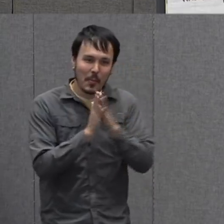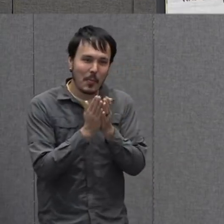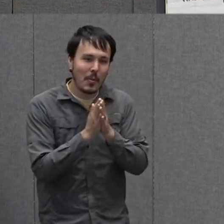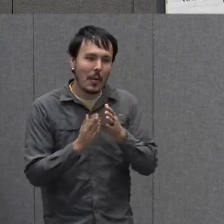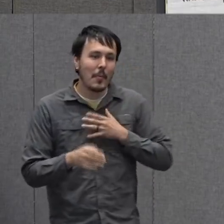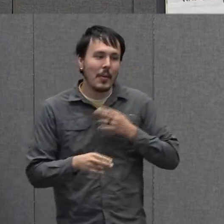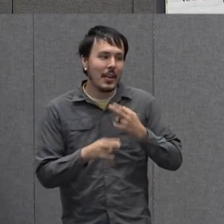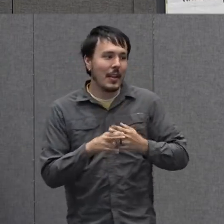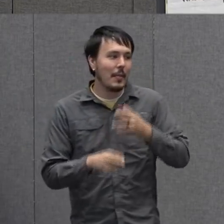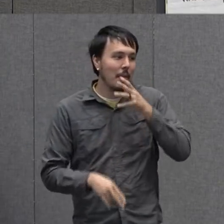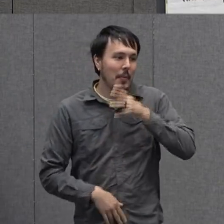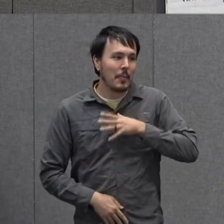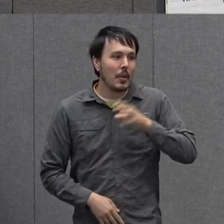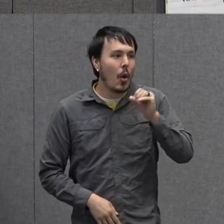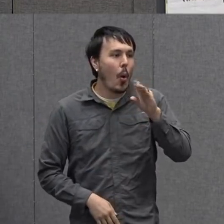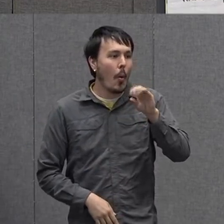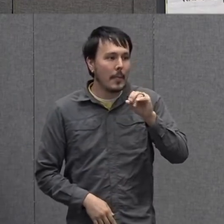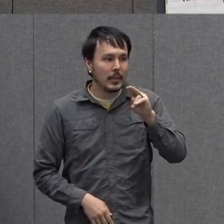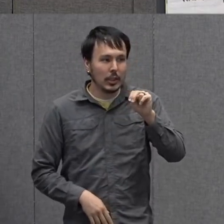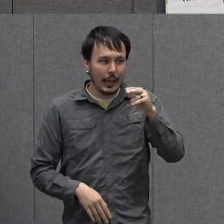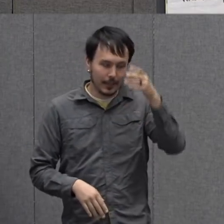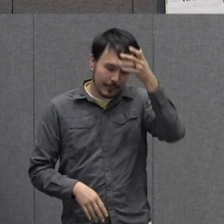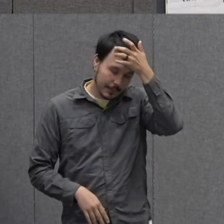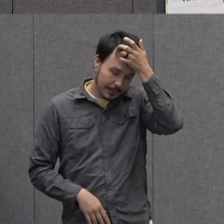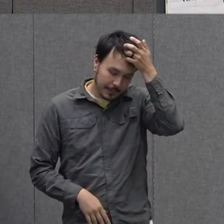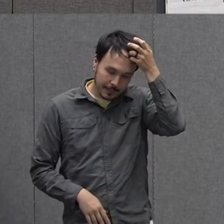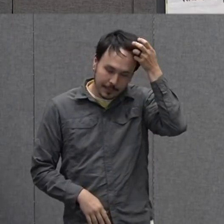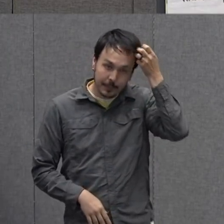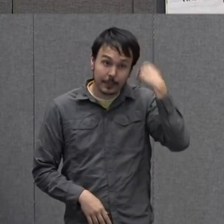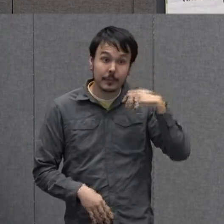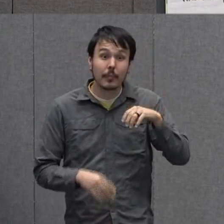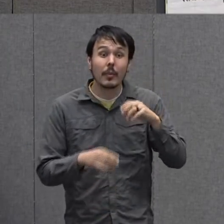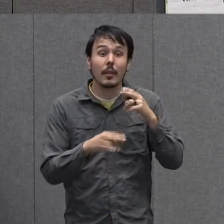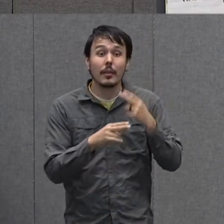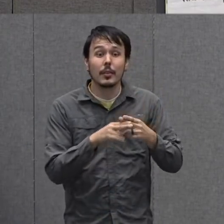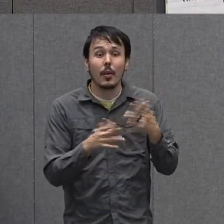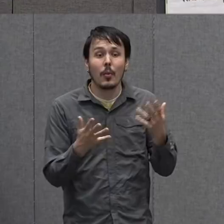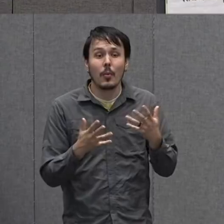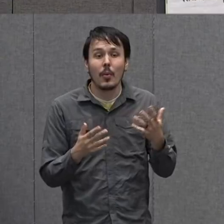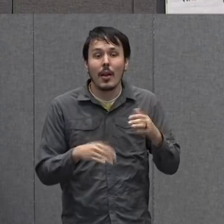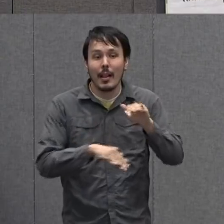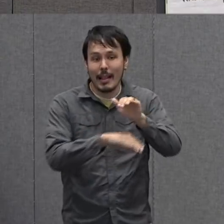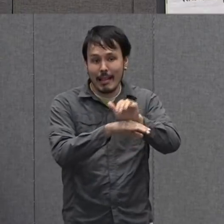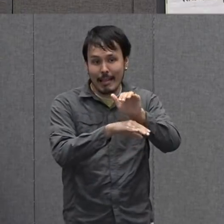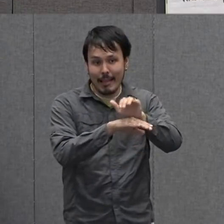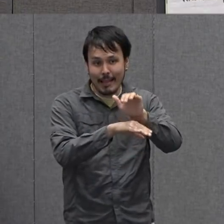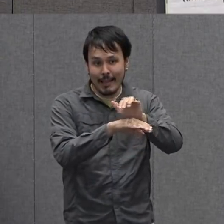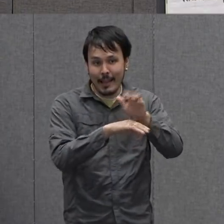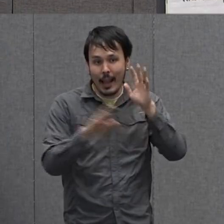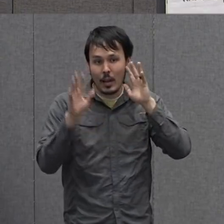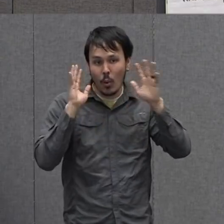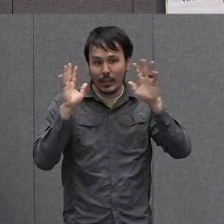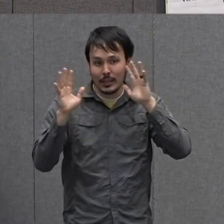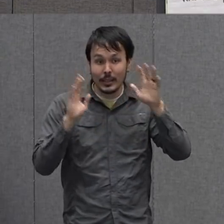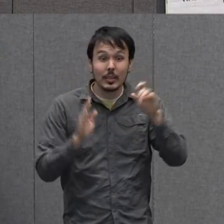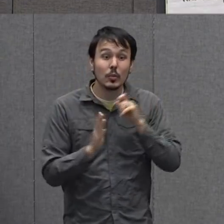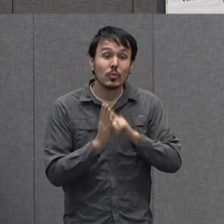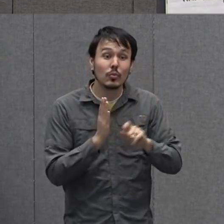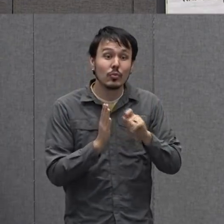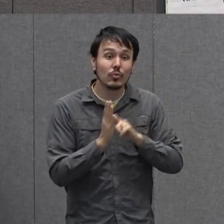And the book that we're going to read is called Night Noises and it was written by Mem Fox,